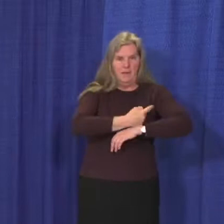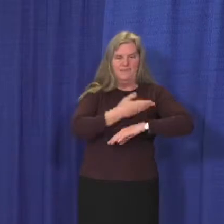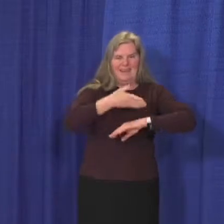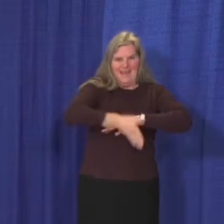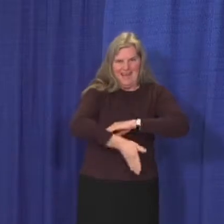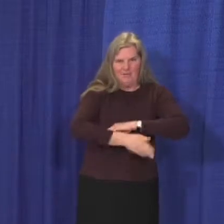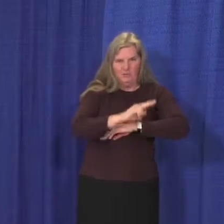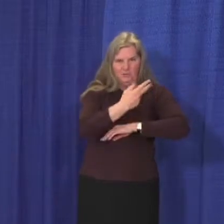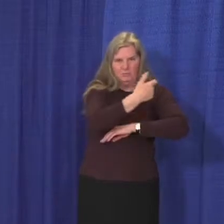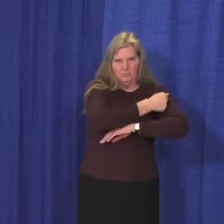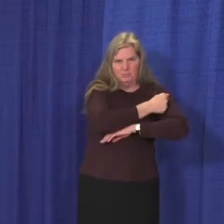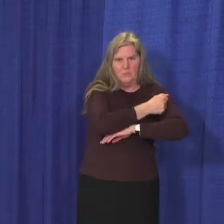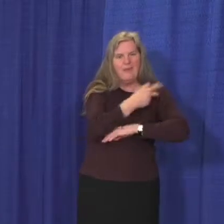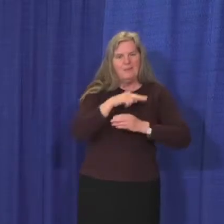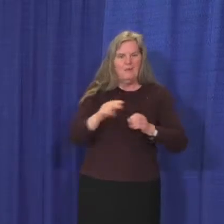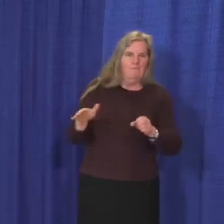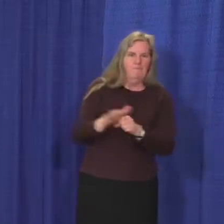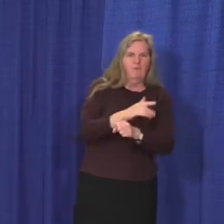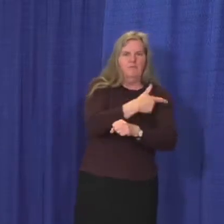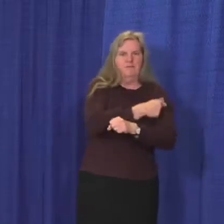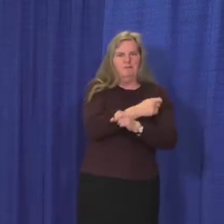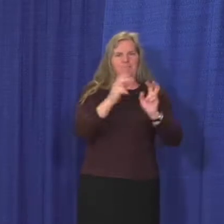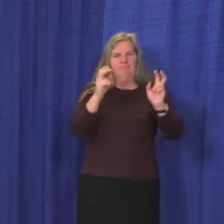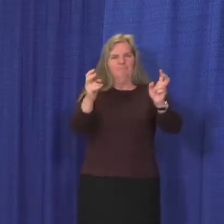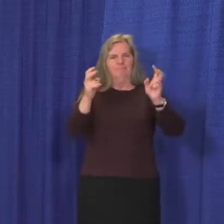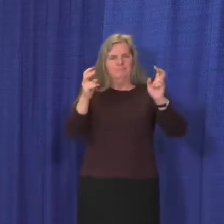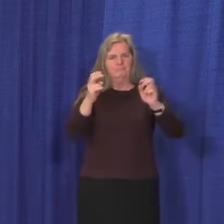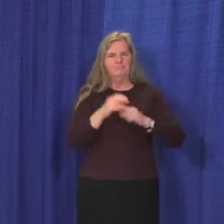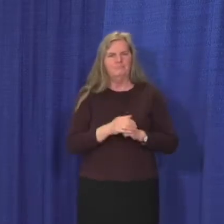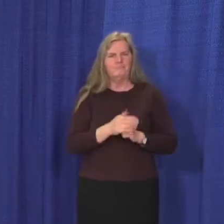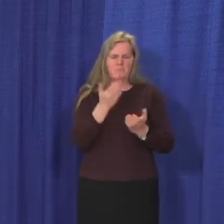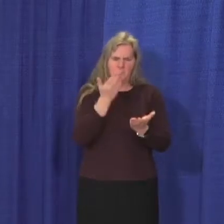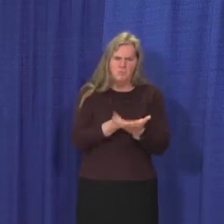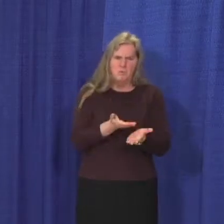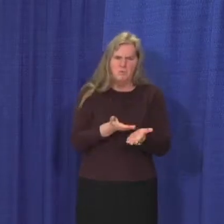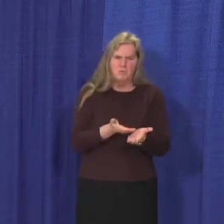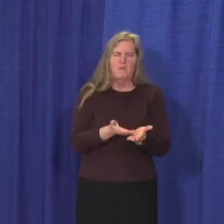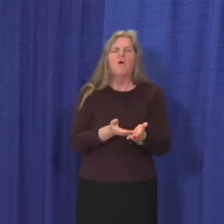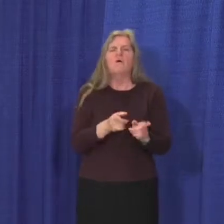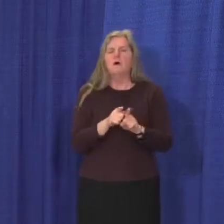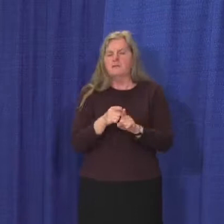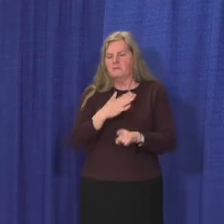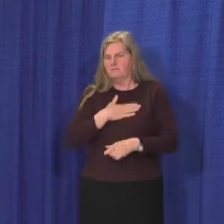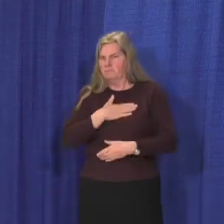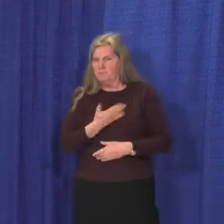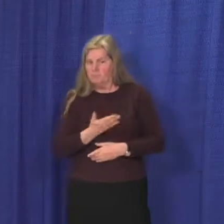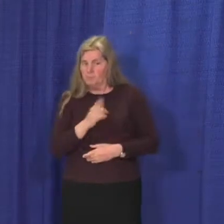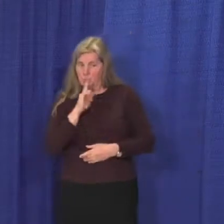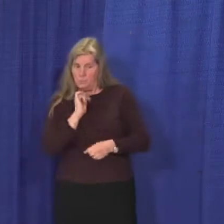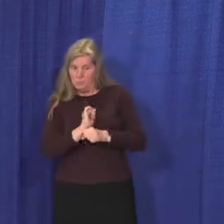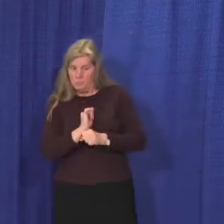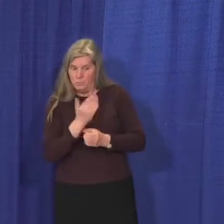and at least 14 days though second shot. We will need to provide consent